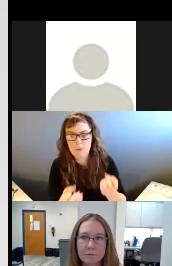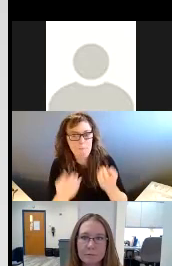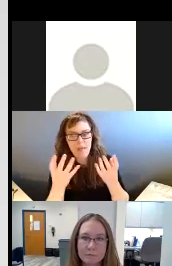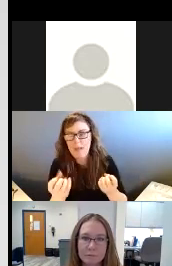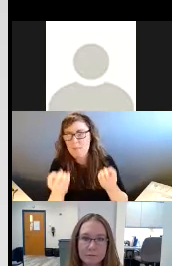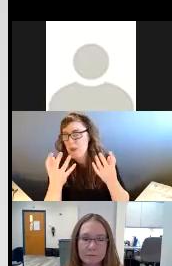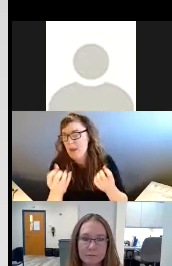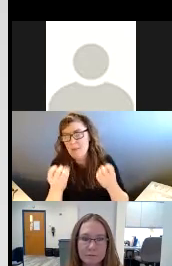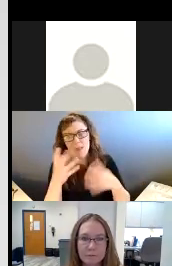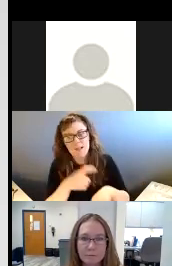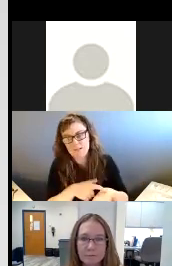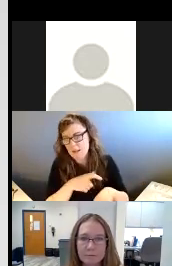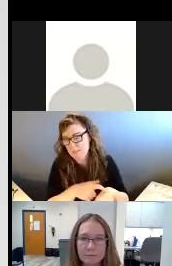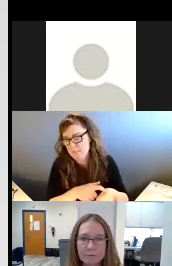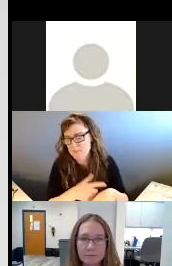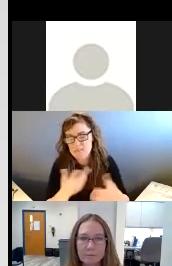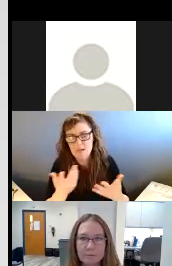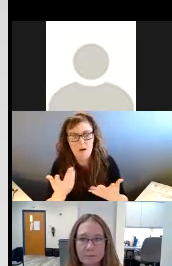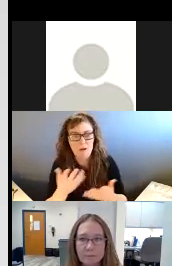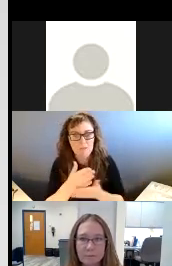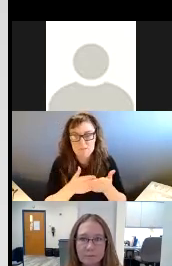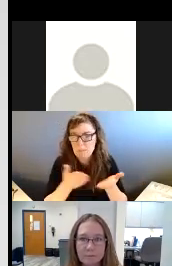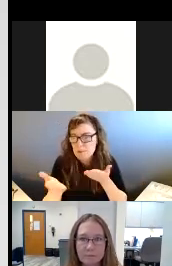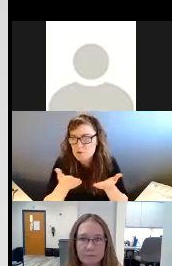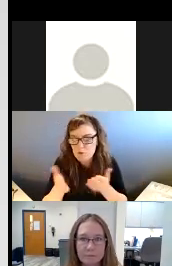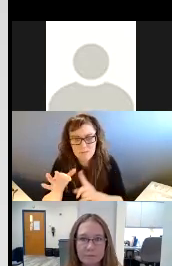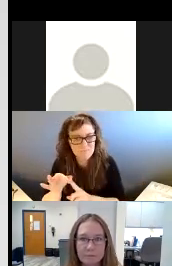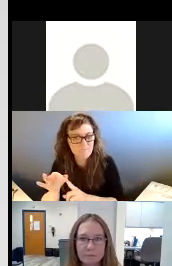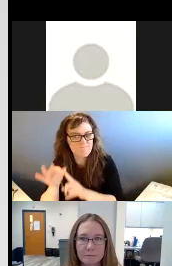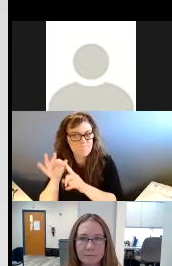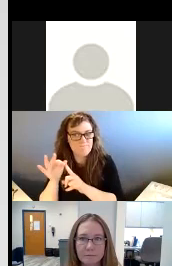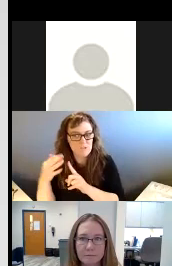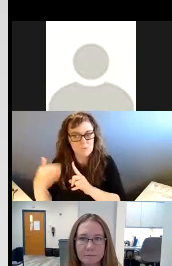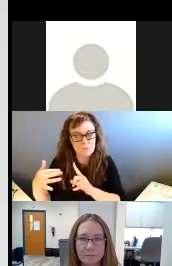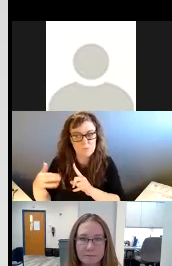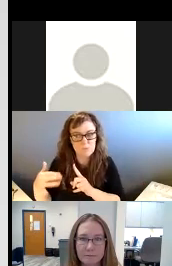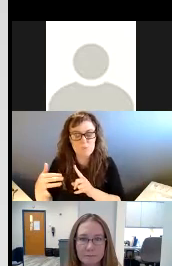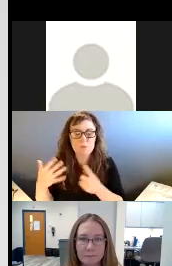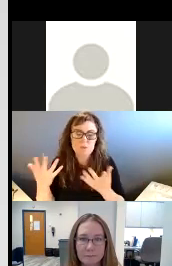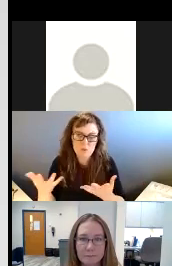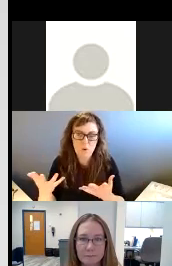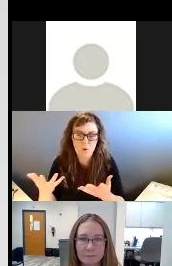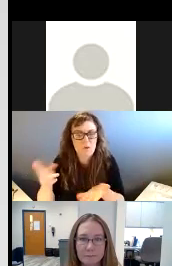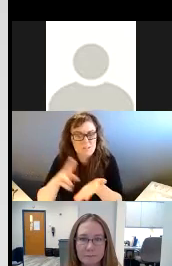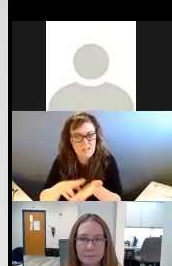AND FOR UNIQUE SERVICES OR OTHER LEVELS OF CARE THEY MIGHT HAVE OTHER CONSENT FORMS AT THE TIME.